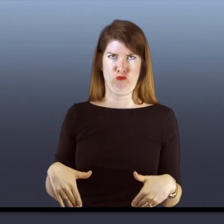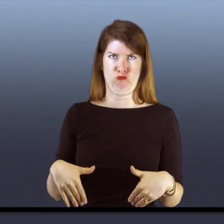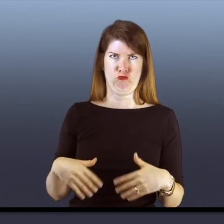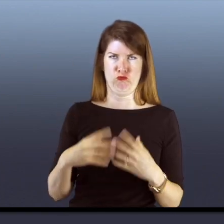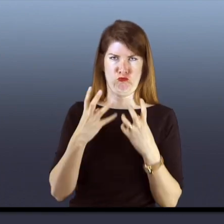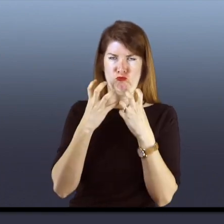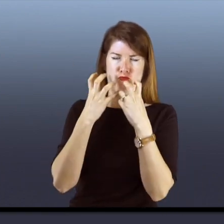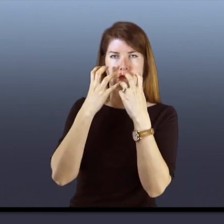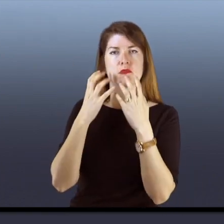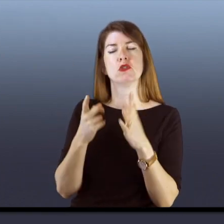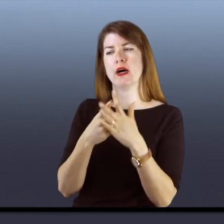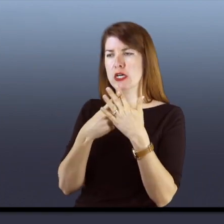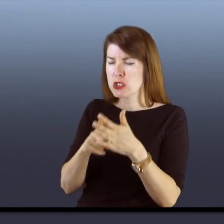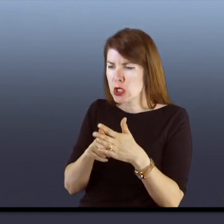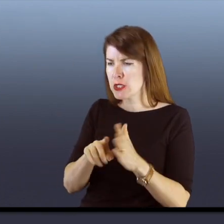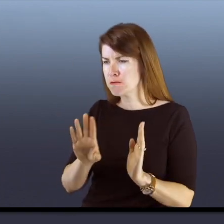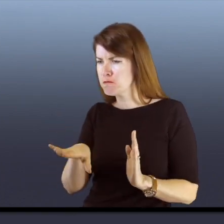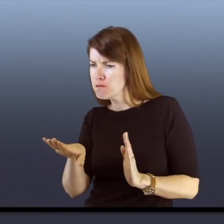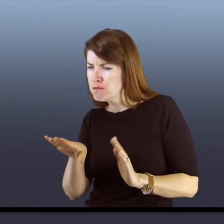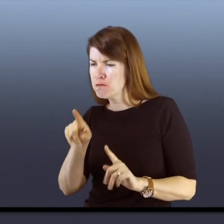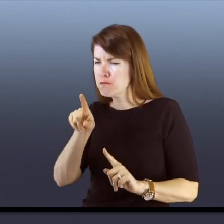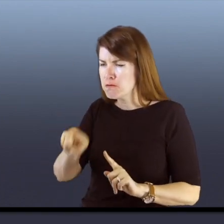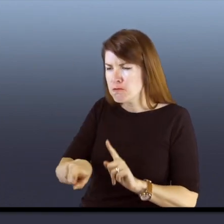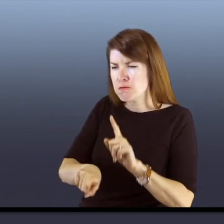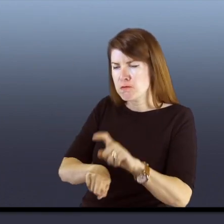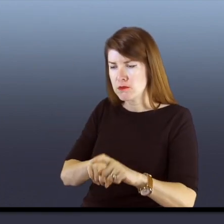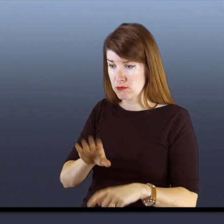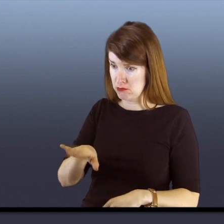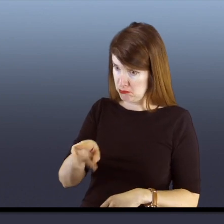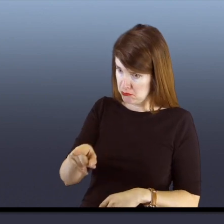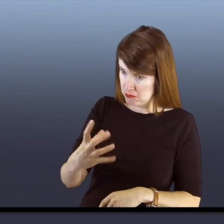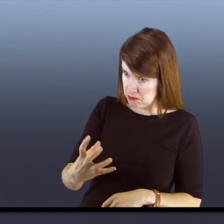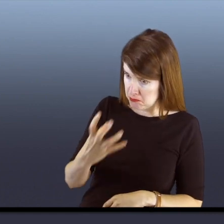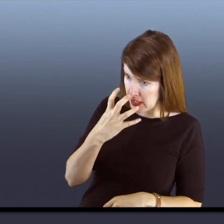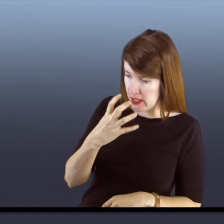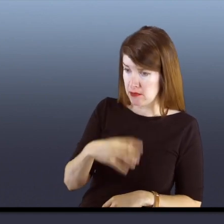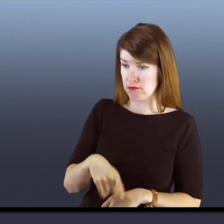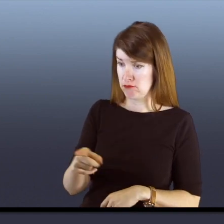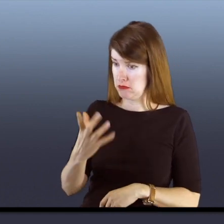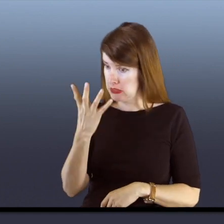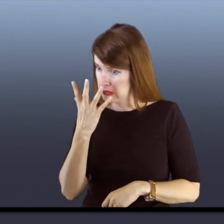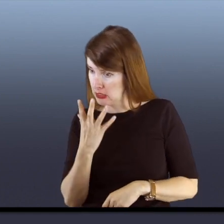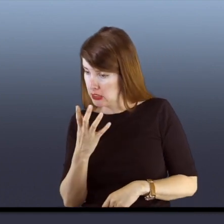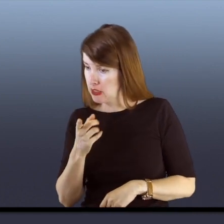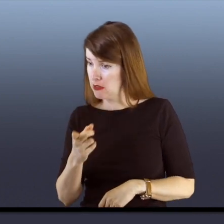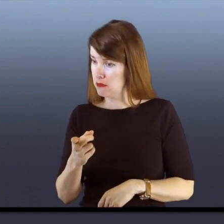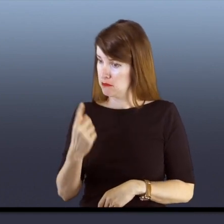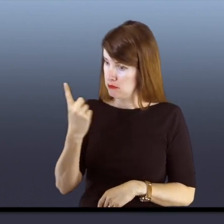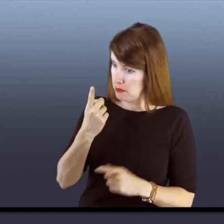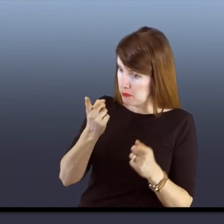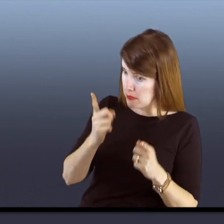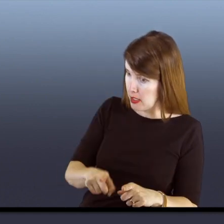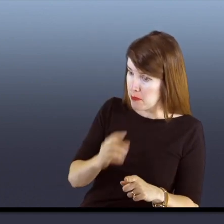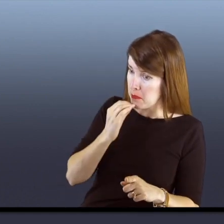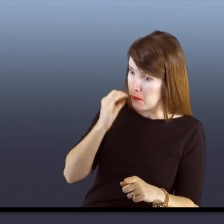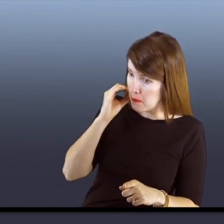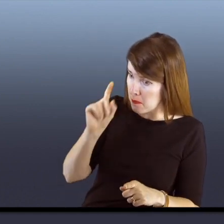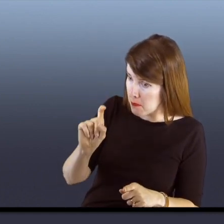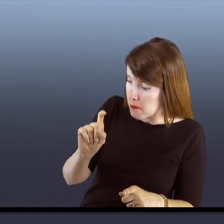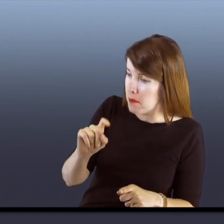And so I started the process of just asking different questions. Like, are you mad? Are you sad? Or did something happen at home?